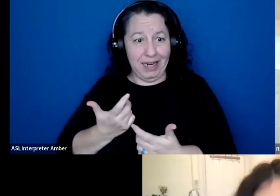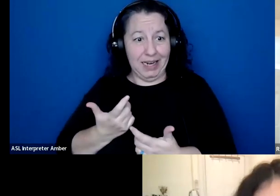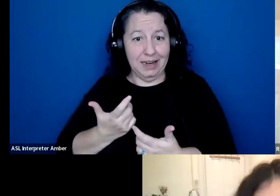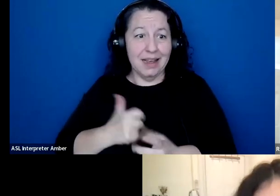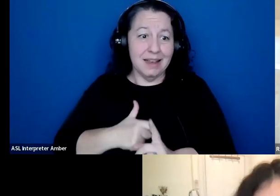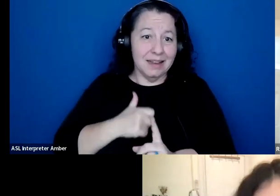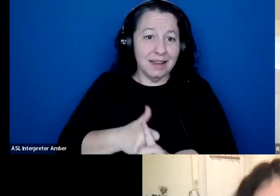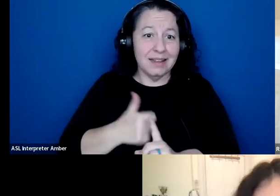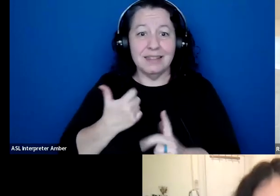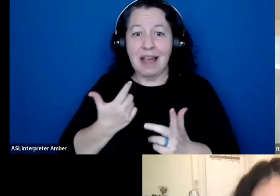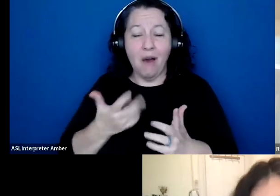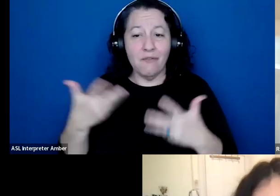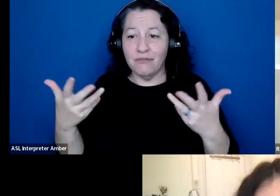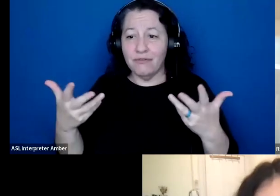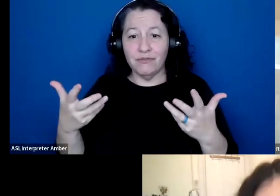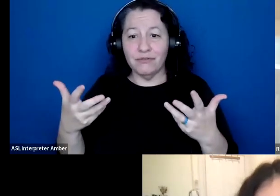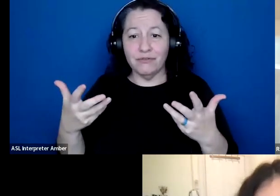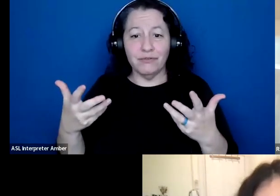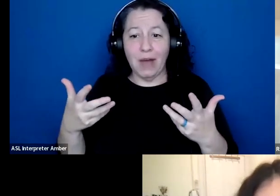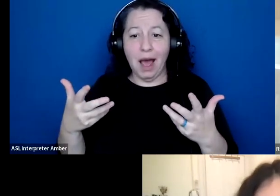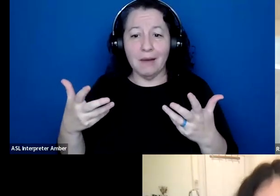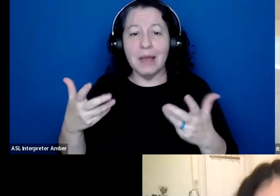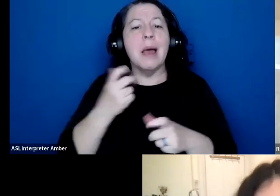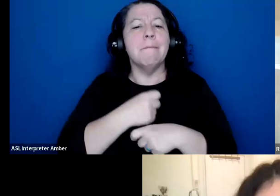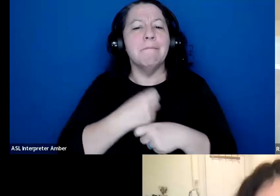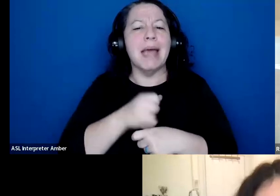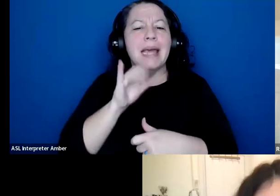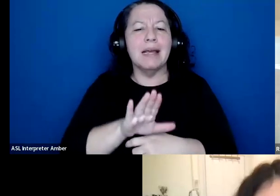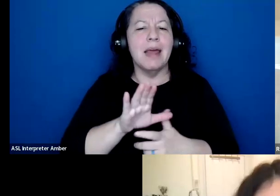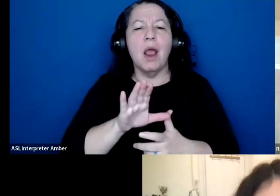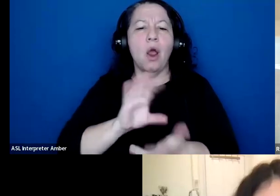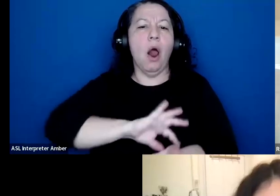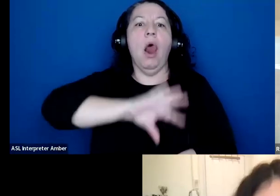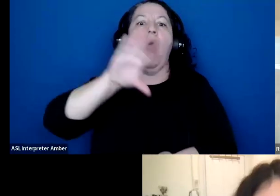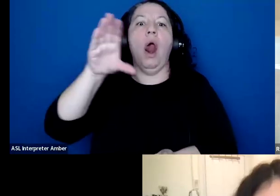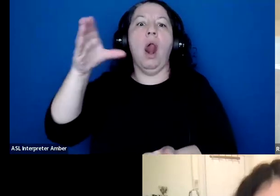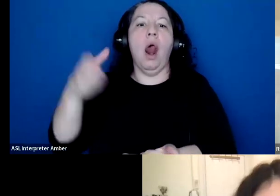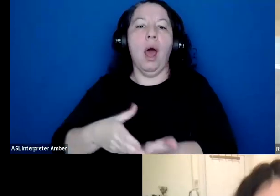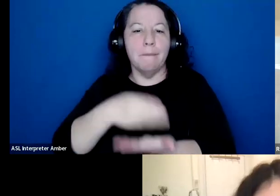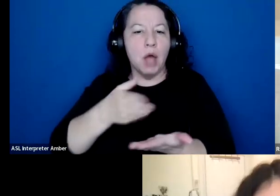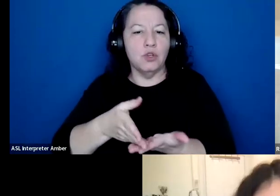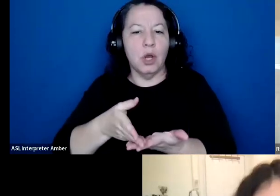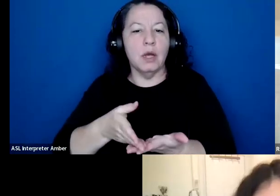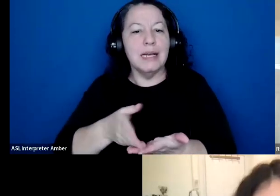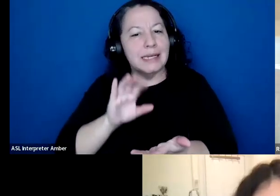to legitimize bloated budgets, right. So on one hand, while the military is abroad destroying